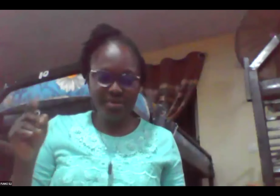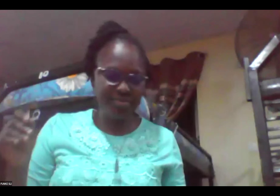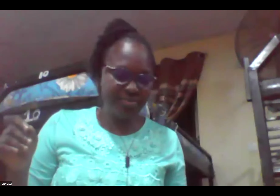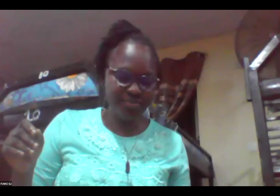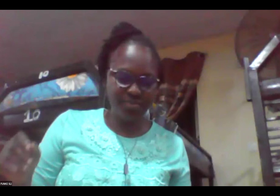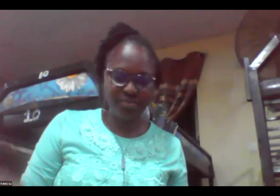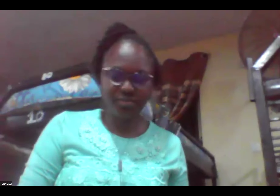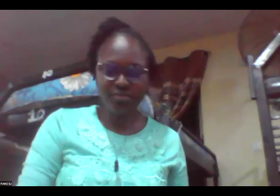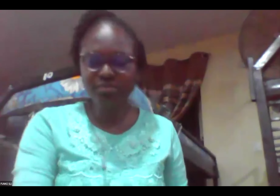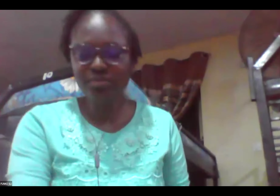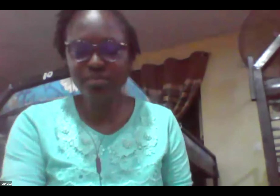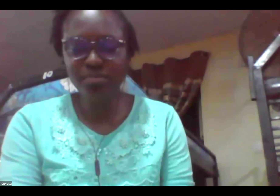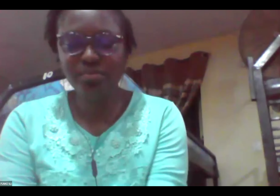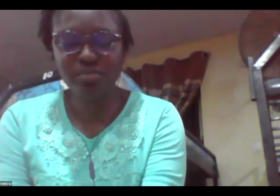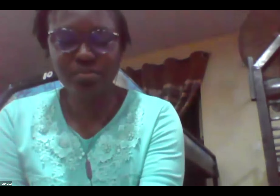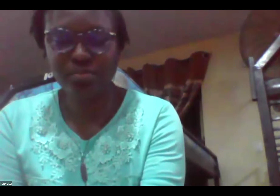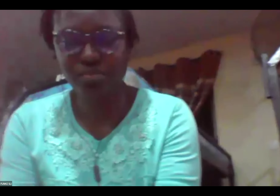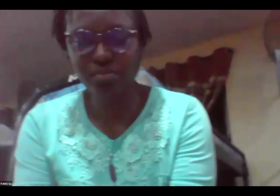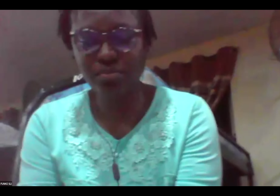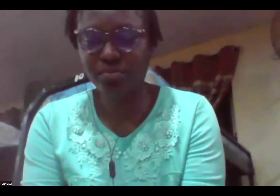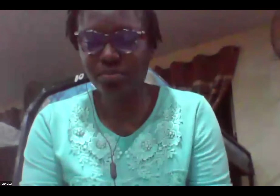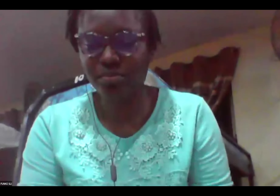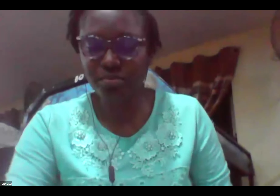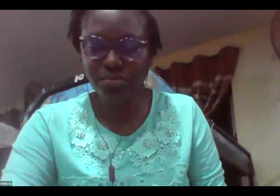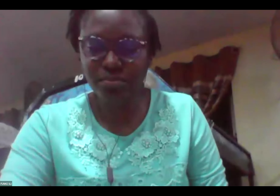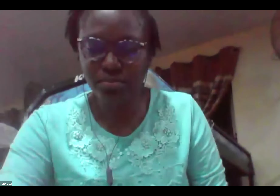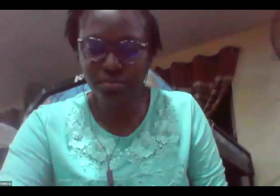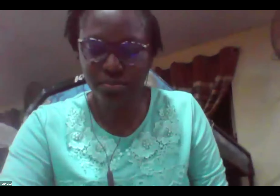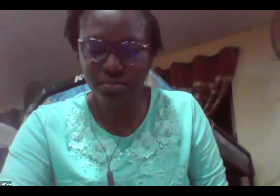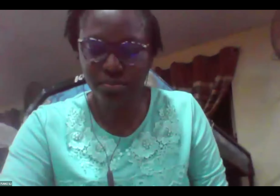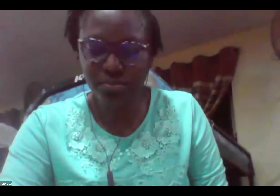sola bakre: I will talk to the faculty and team, and we'll get back to you.